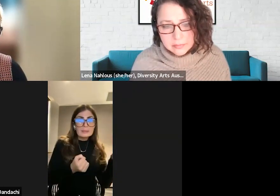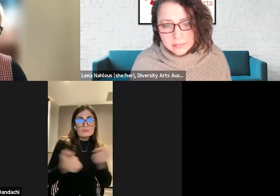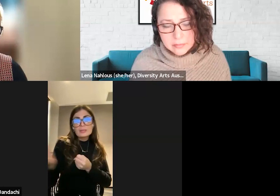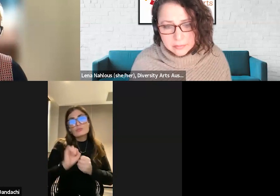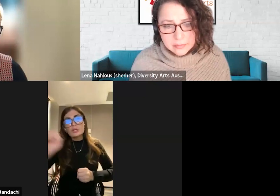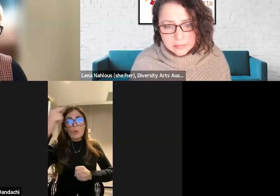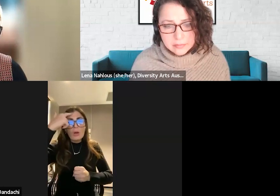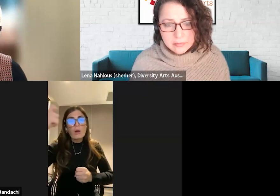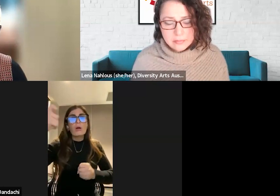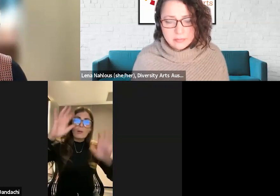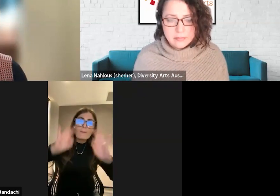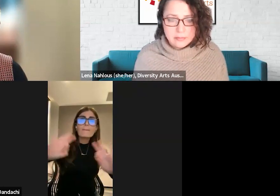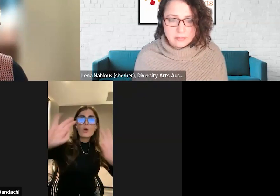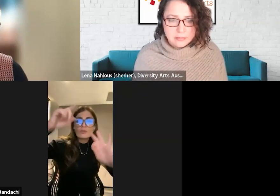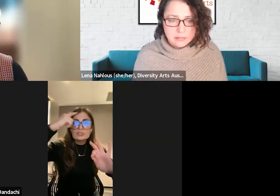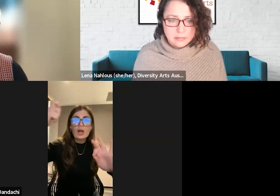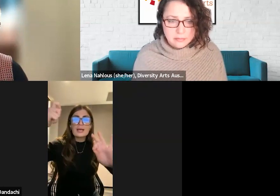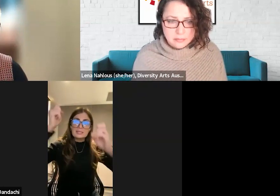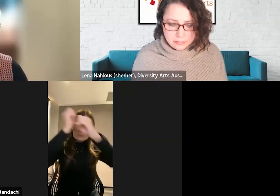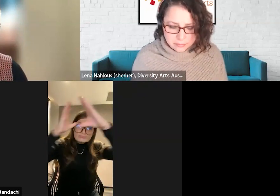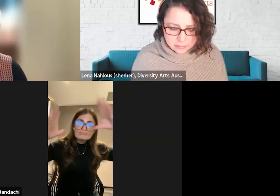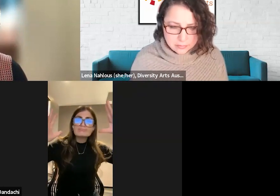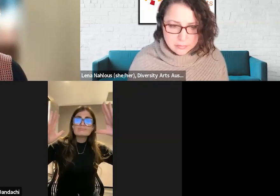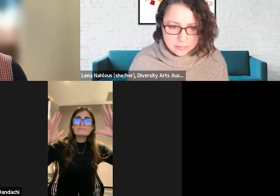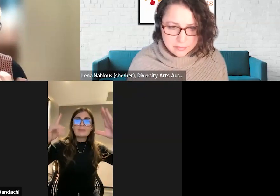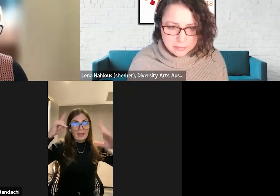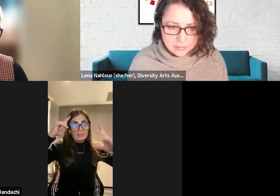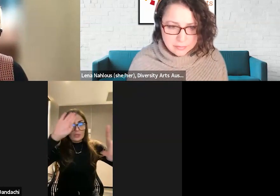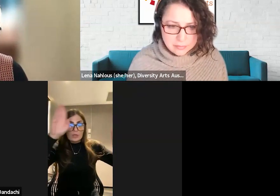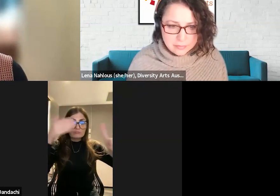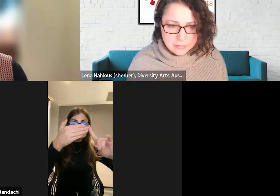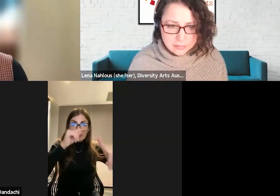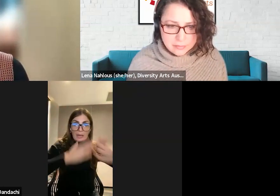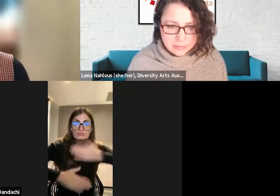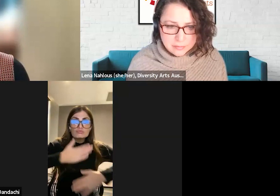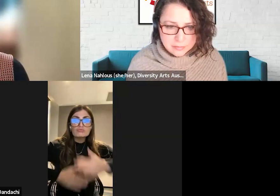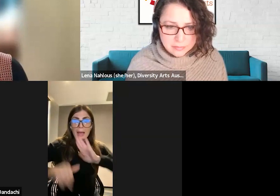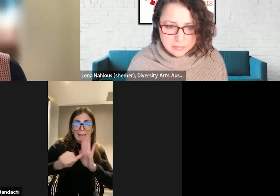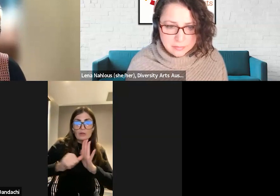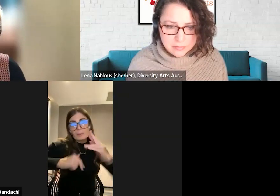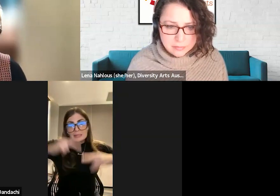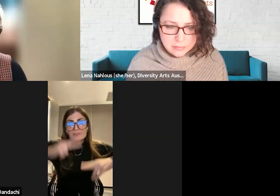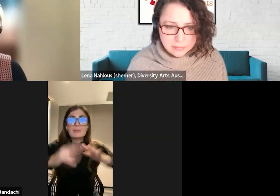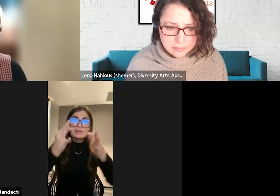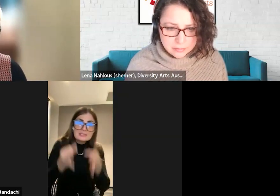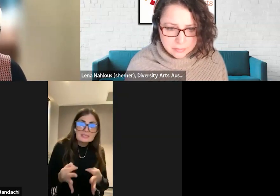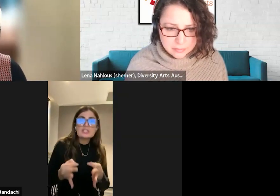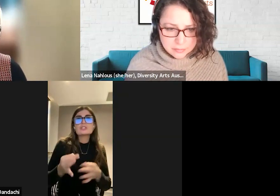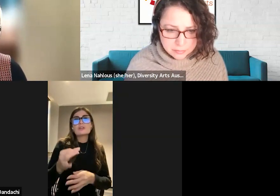authority and expecting them to handle economic development decisions, financial accounts and daily business management.